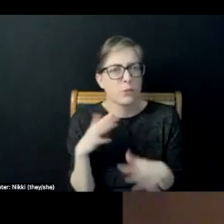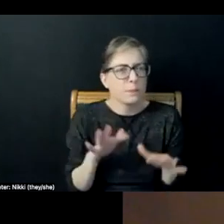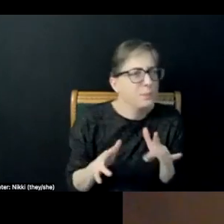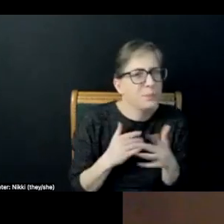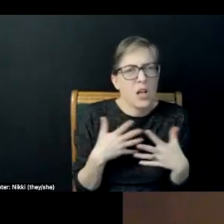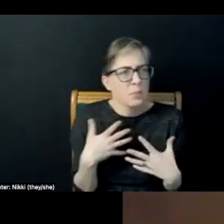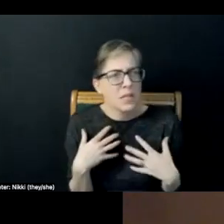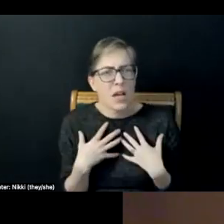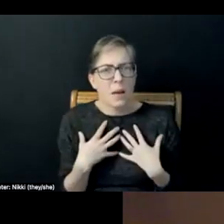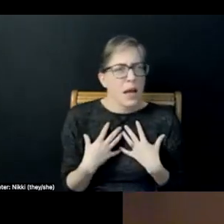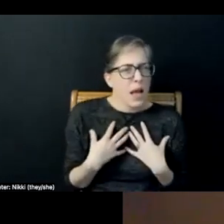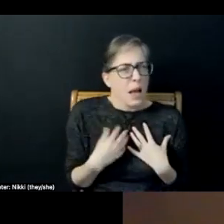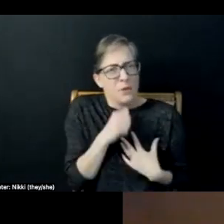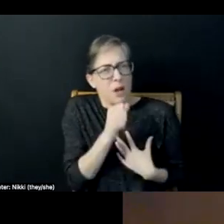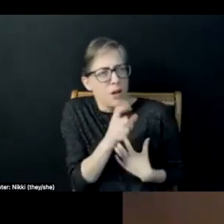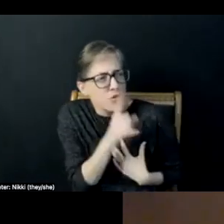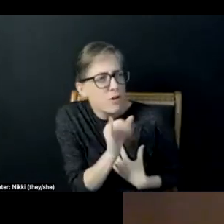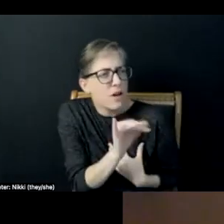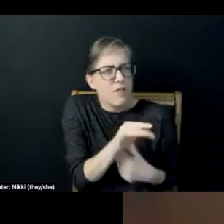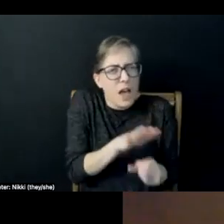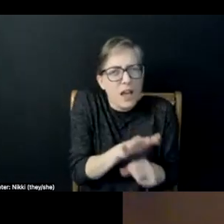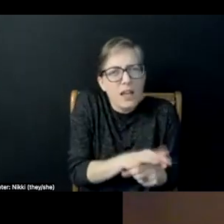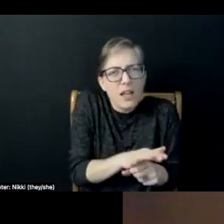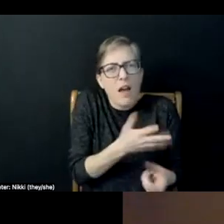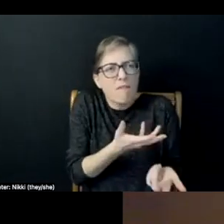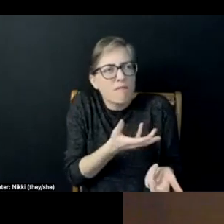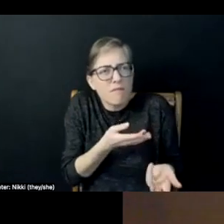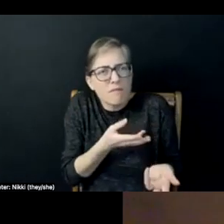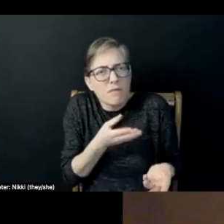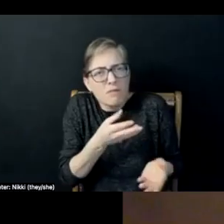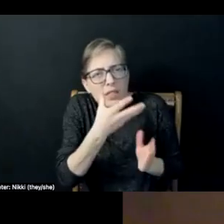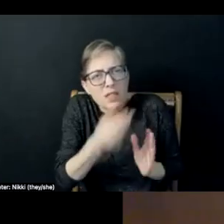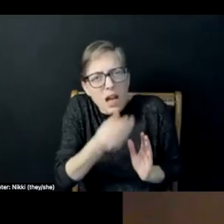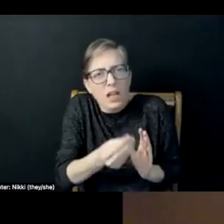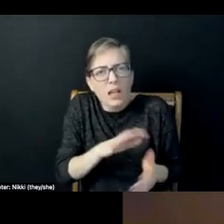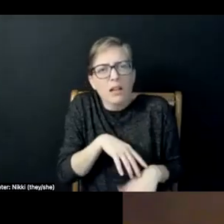nutritive sucking" I would say I feel the tugging. I see the milk in her mouth. I hear the swallowing.